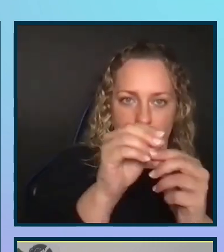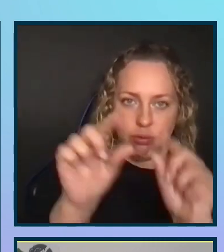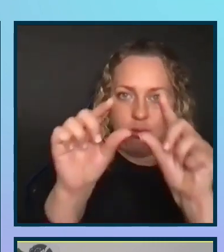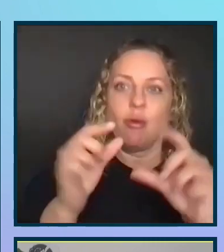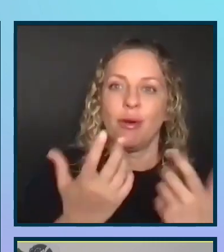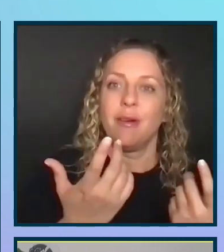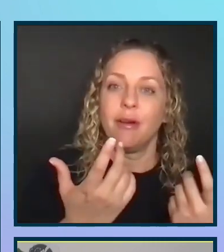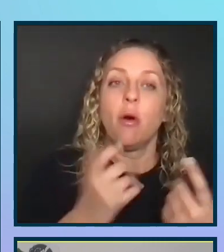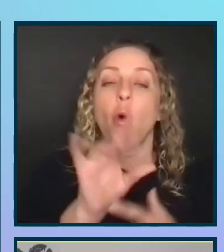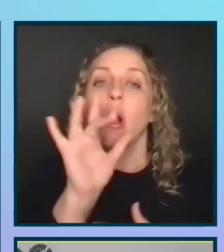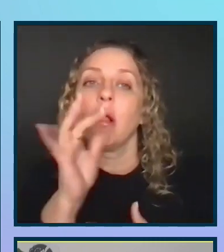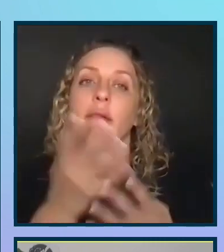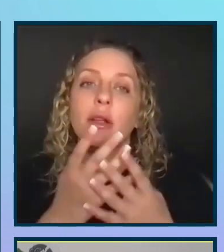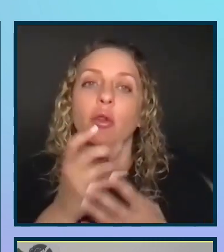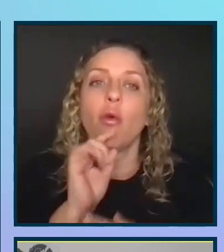What happens when they hit the apply button?